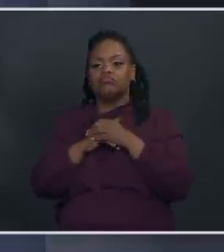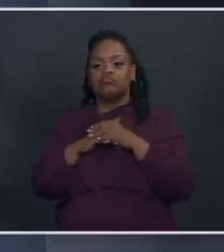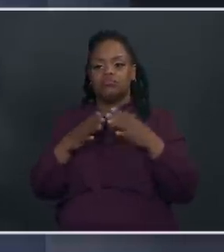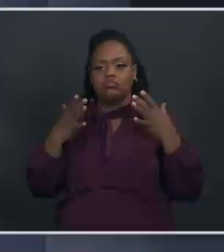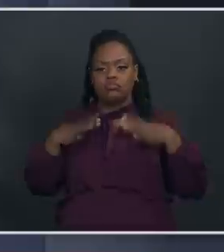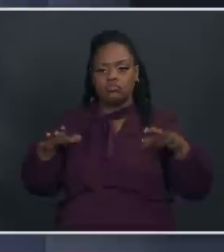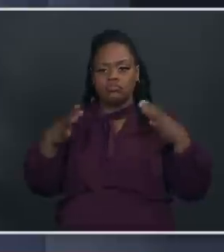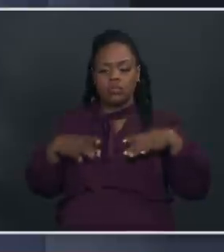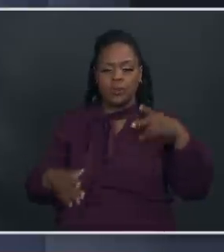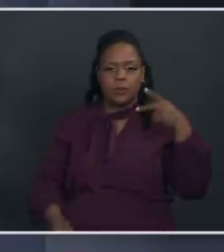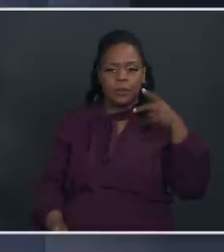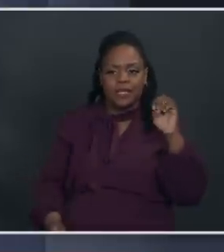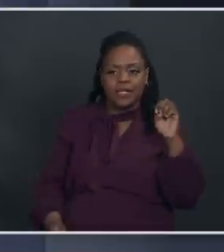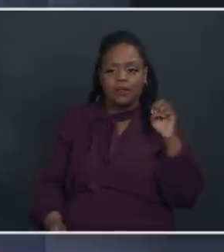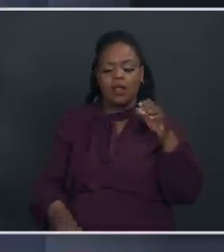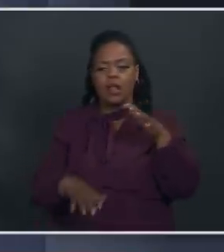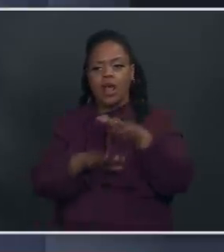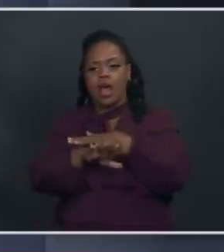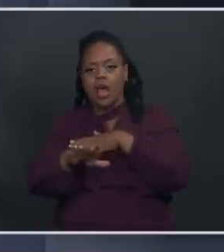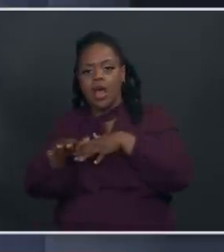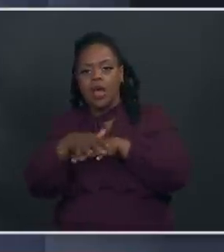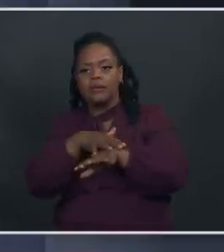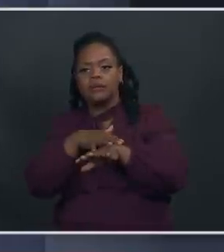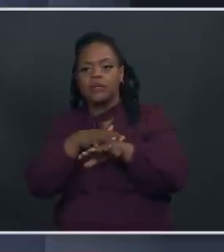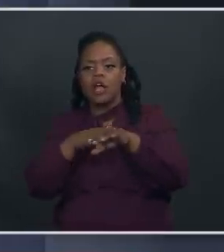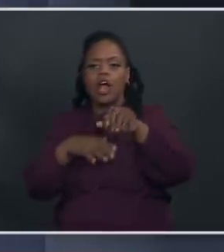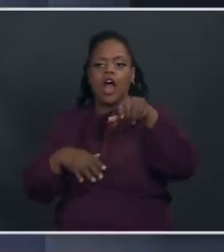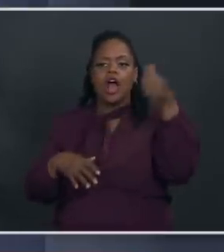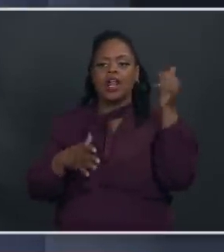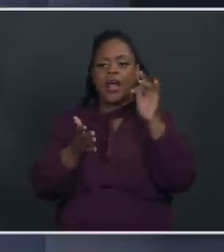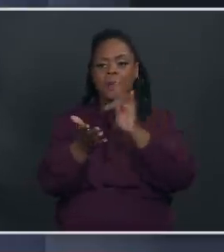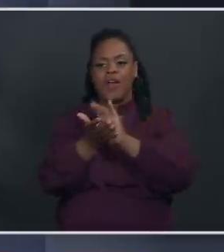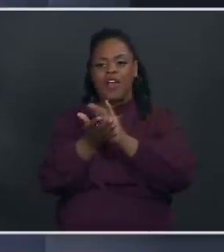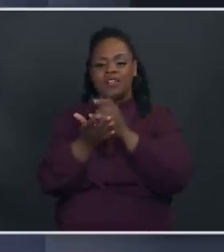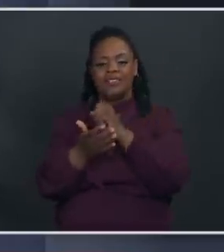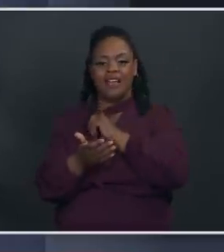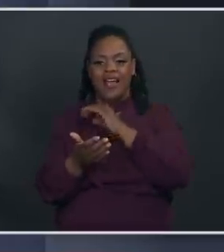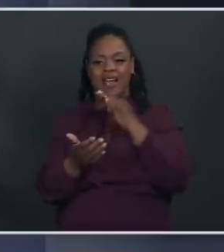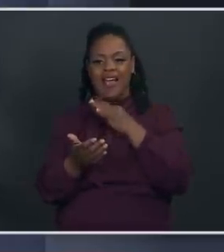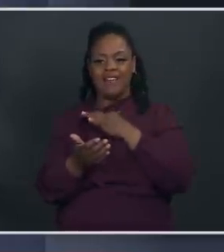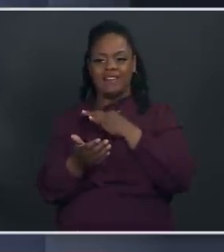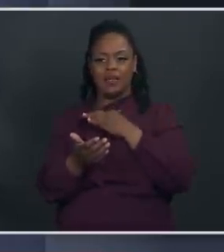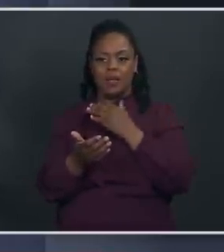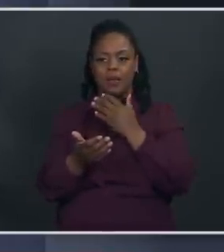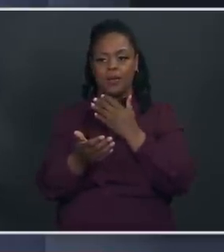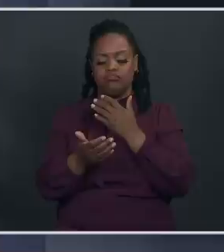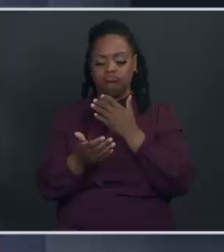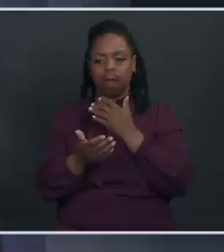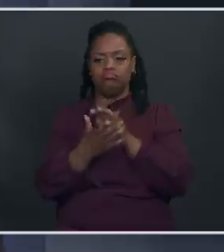gloves; pipette tips; and high absorbency foam swabs. So we're really talking about very specific materials